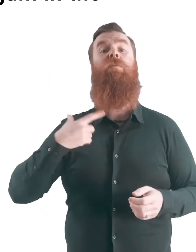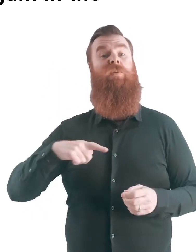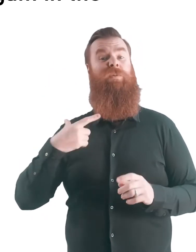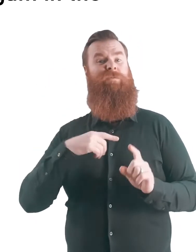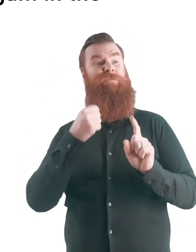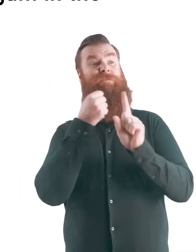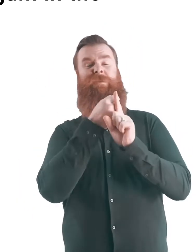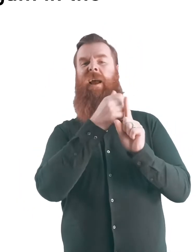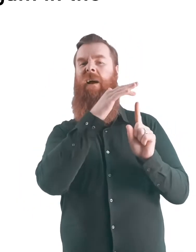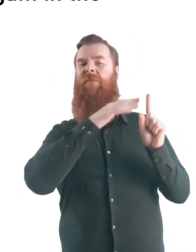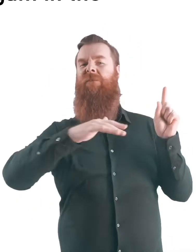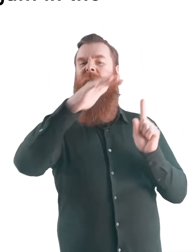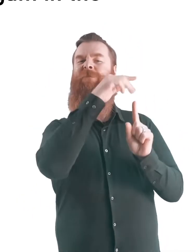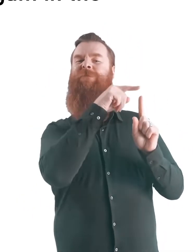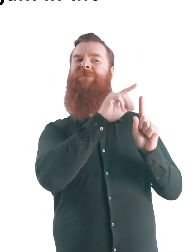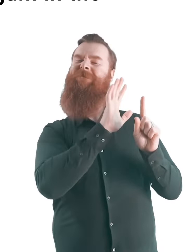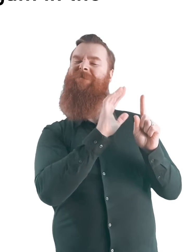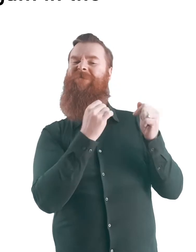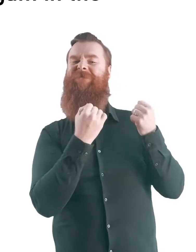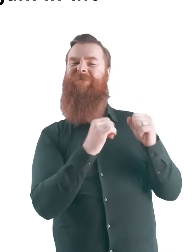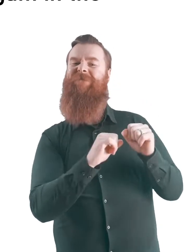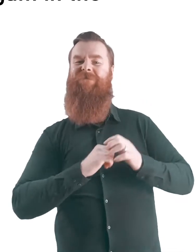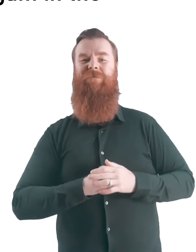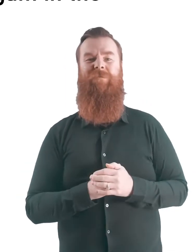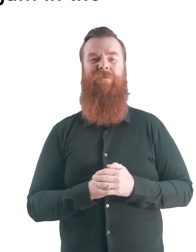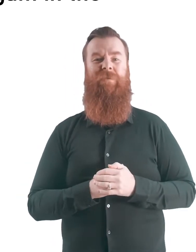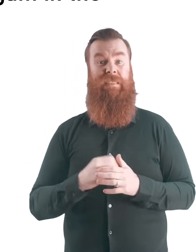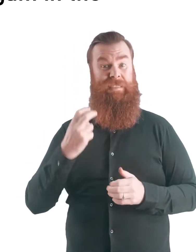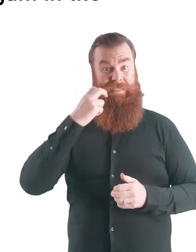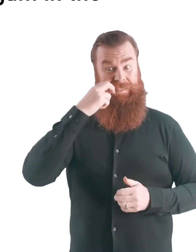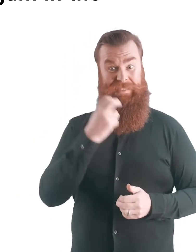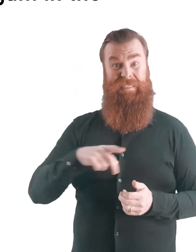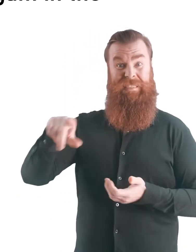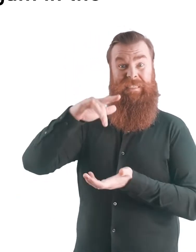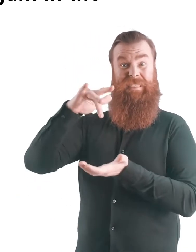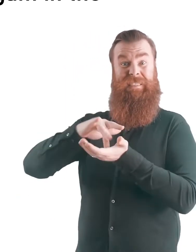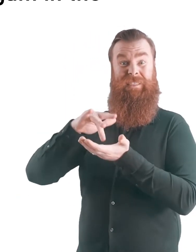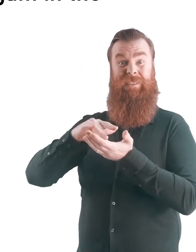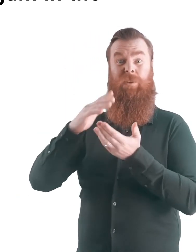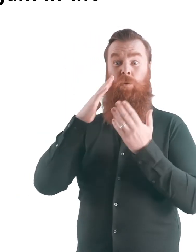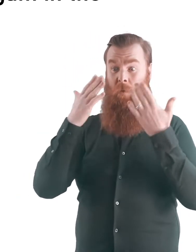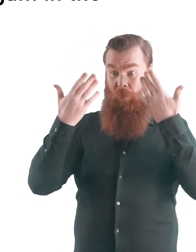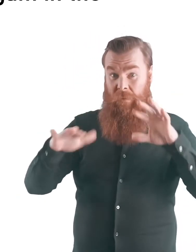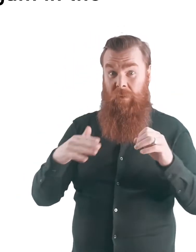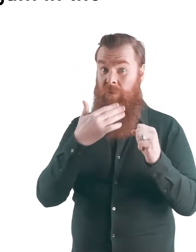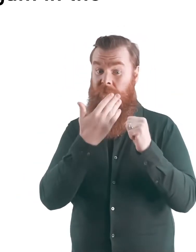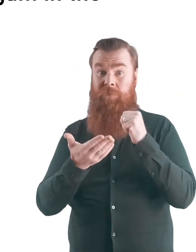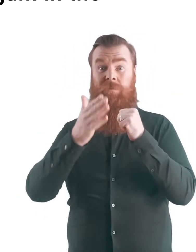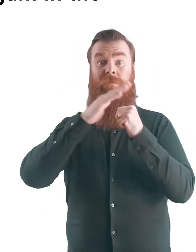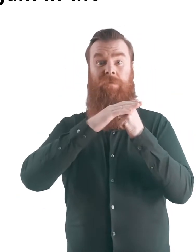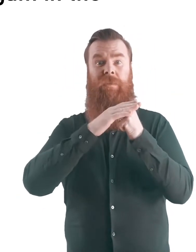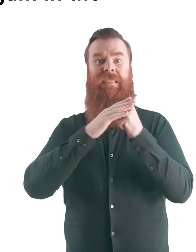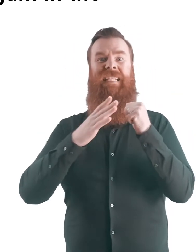but rather its effect on the environment. Amalgam from dental clinics needs to be